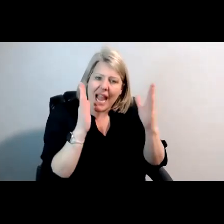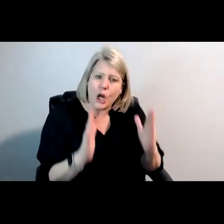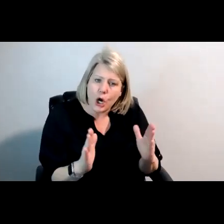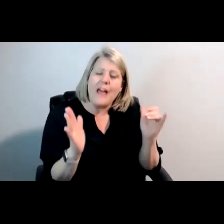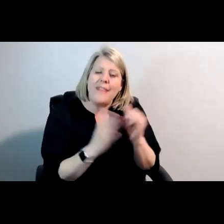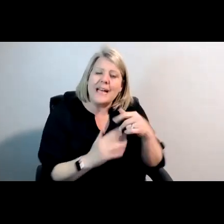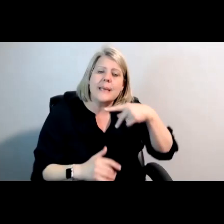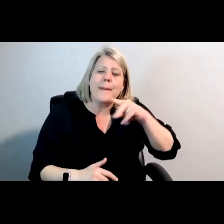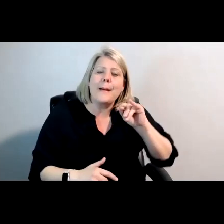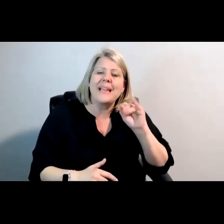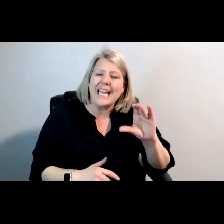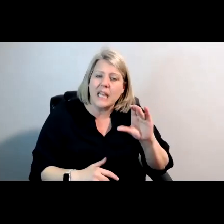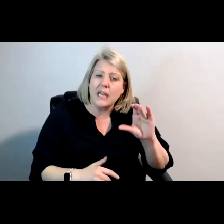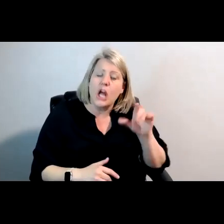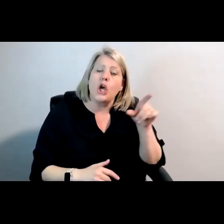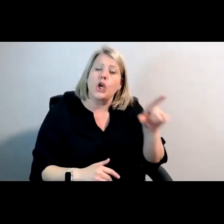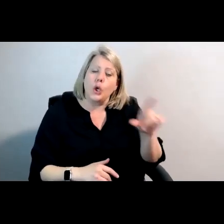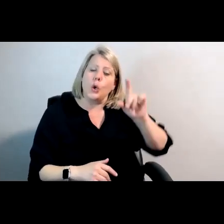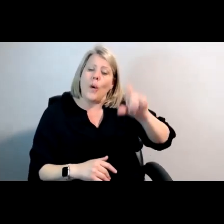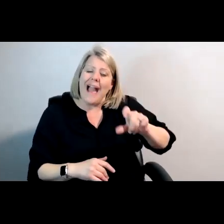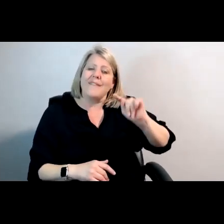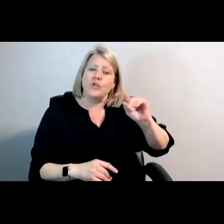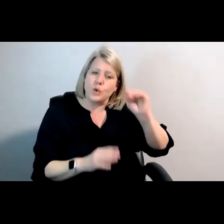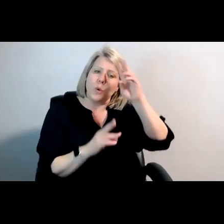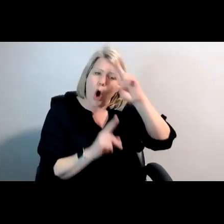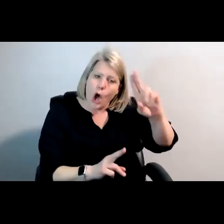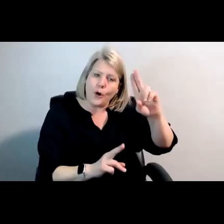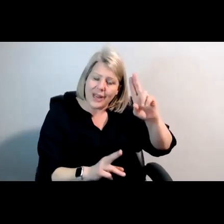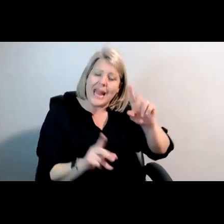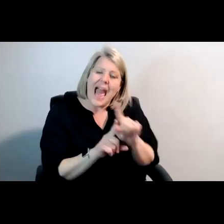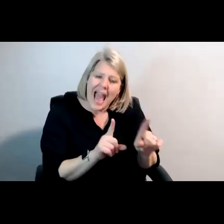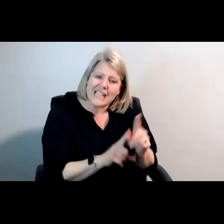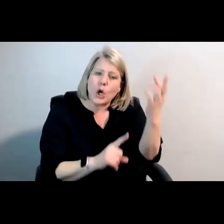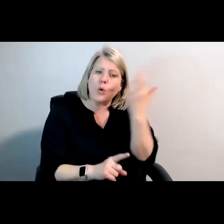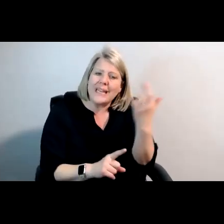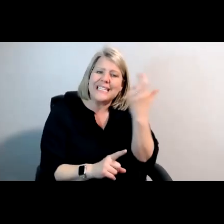You have to honor it as a reasonable accommodation for the person's disability.